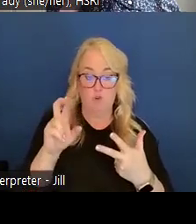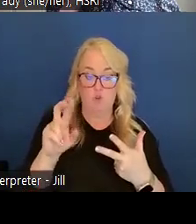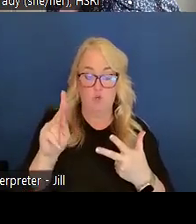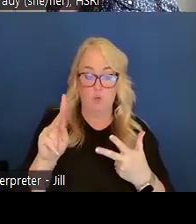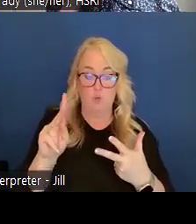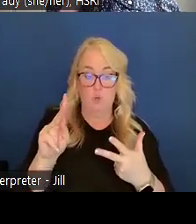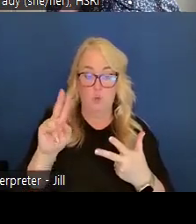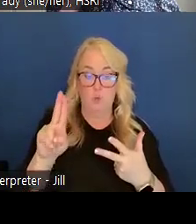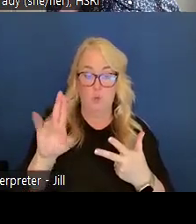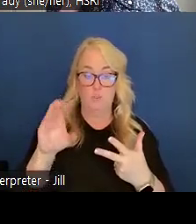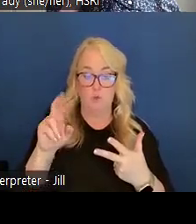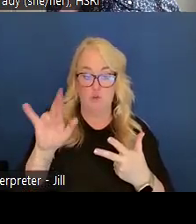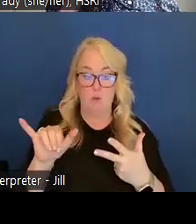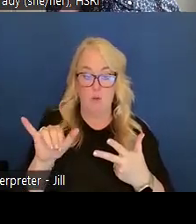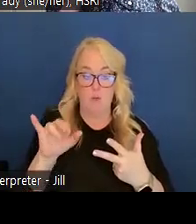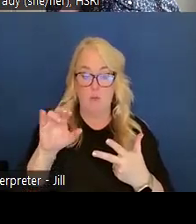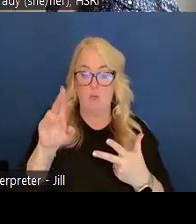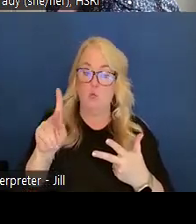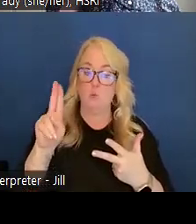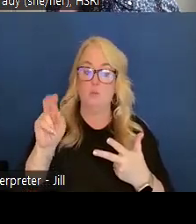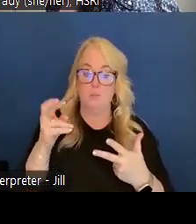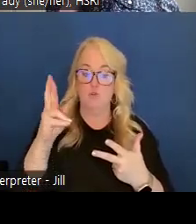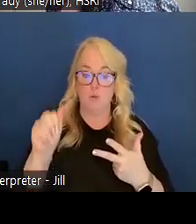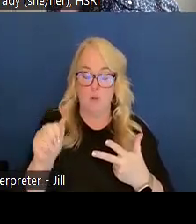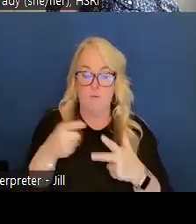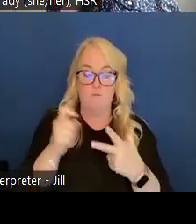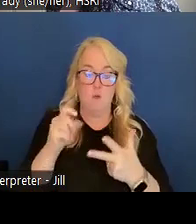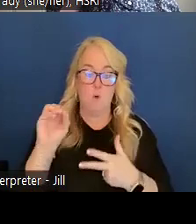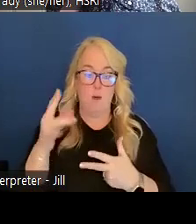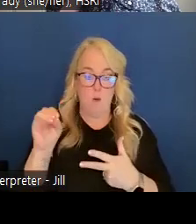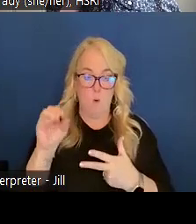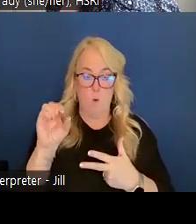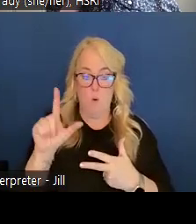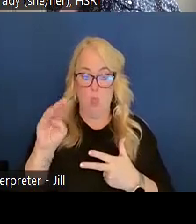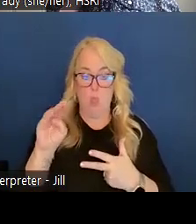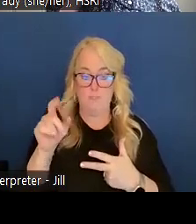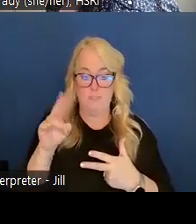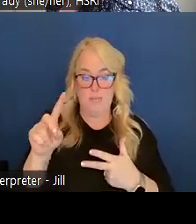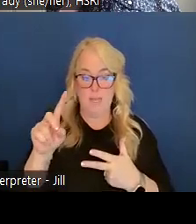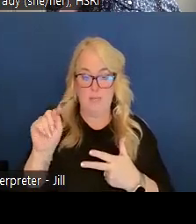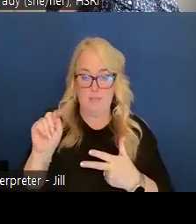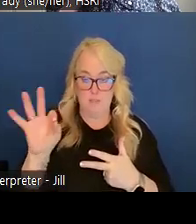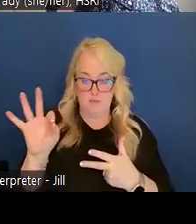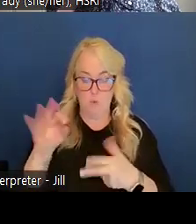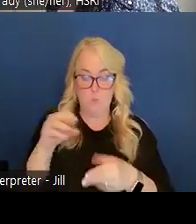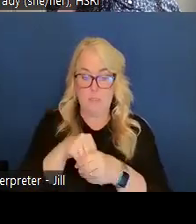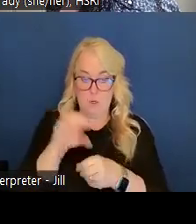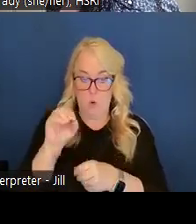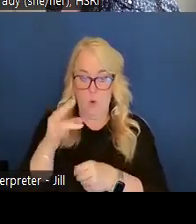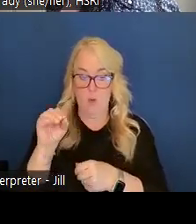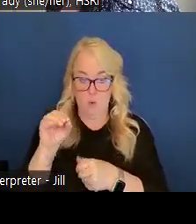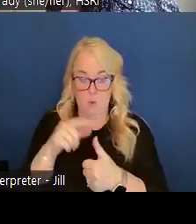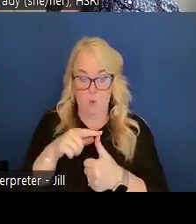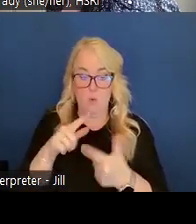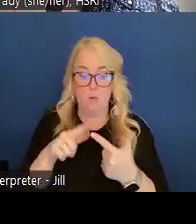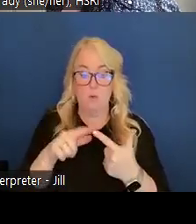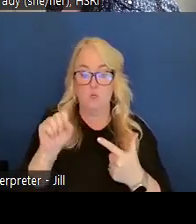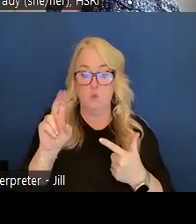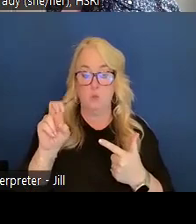the Ohio Olmstead Task Force; Susan Koller, a self-advocate;